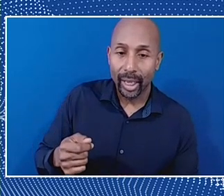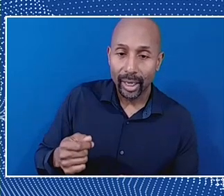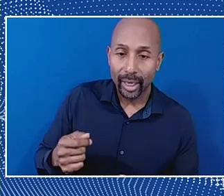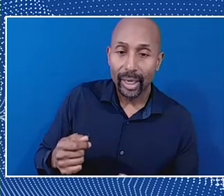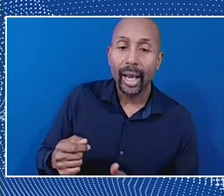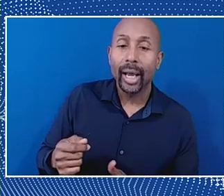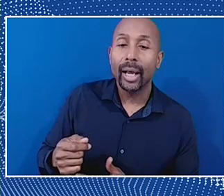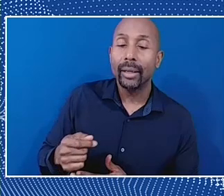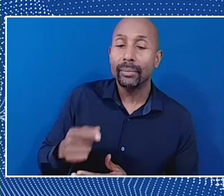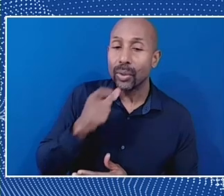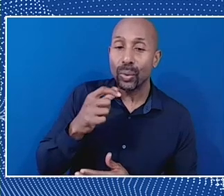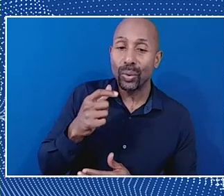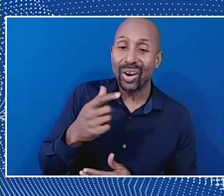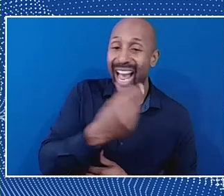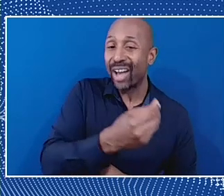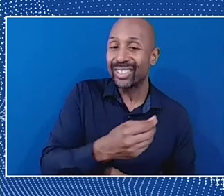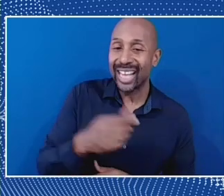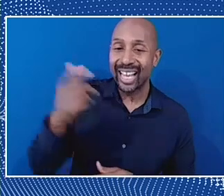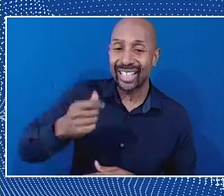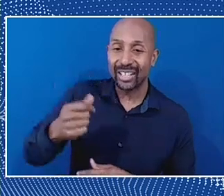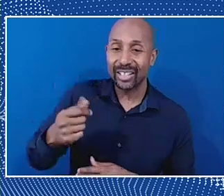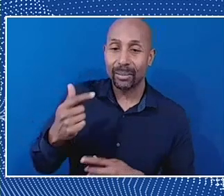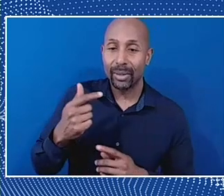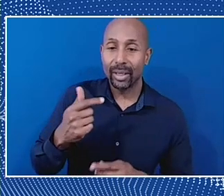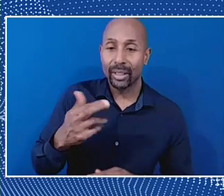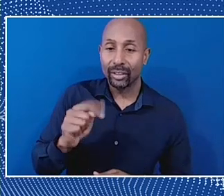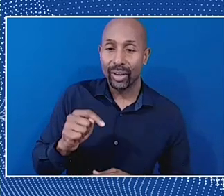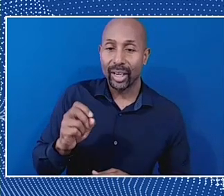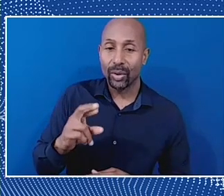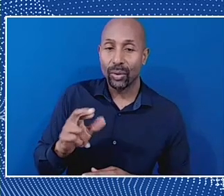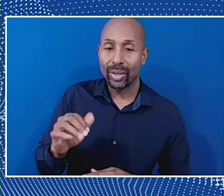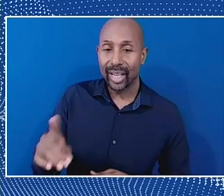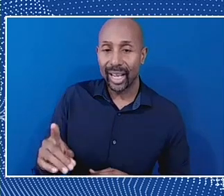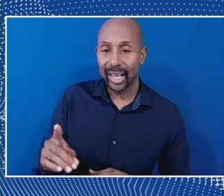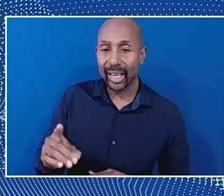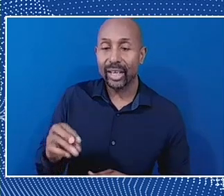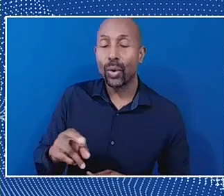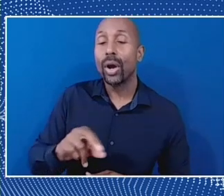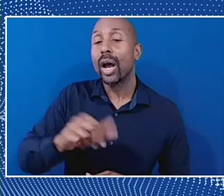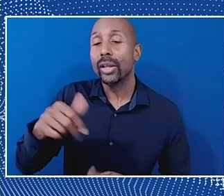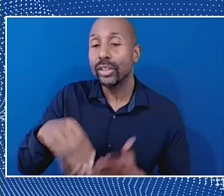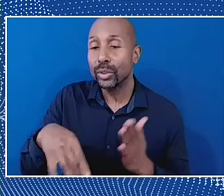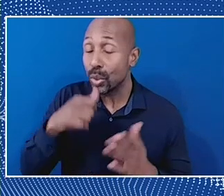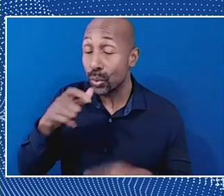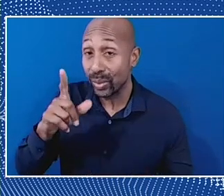Pell Grant are not able to- or any other type of financial aid, do not receive it because of their postsecondary